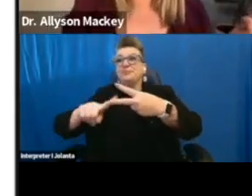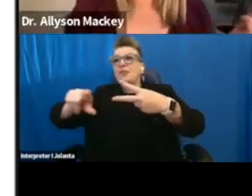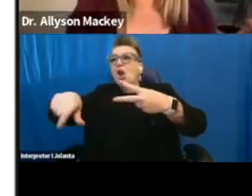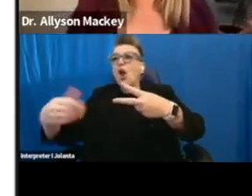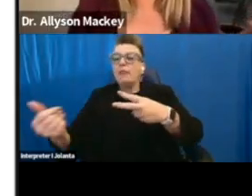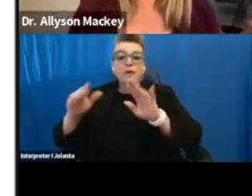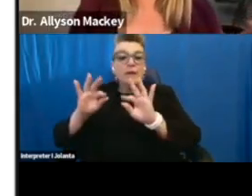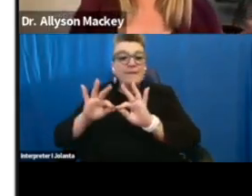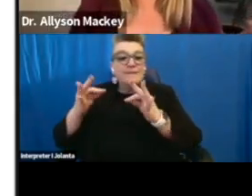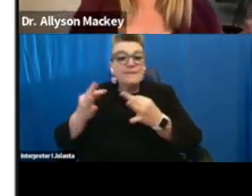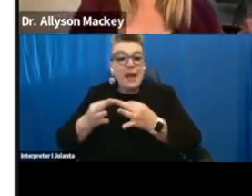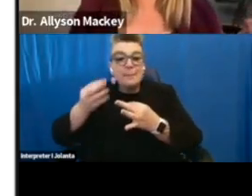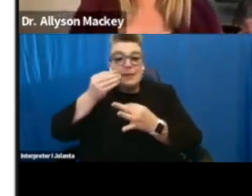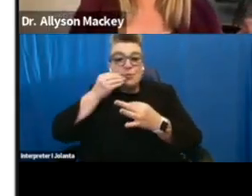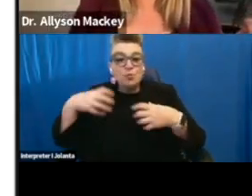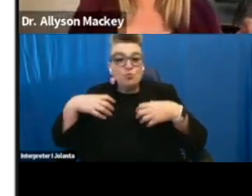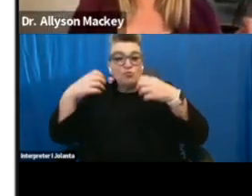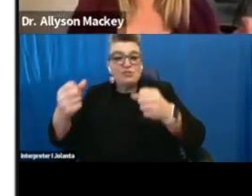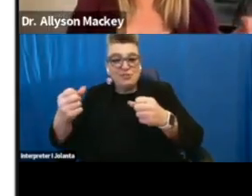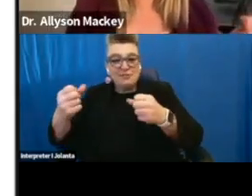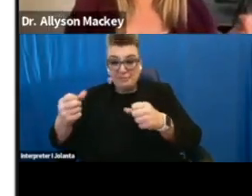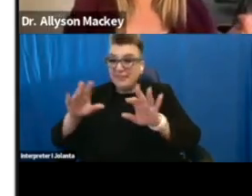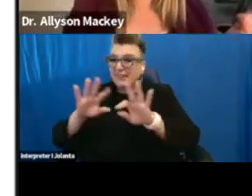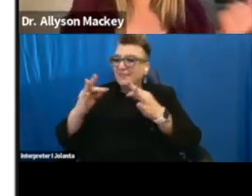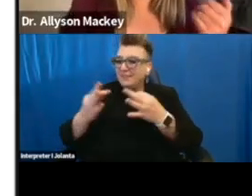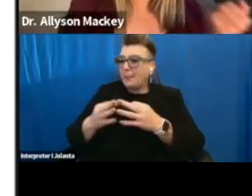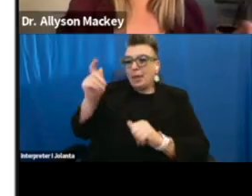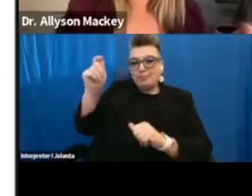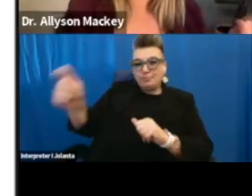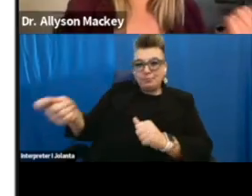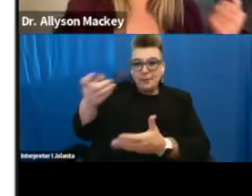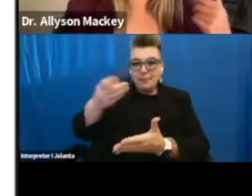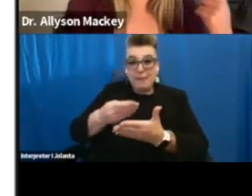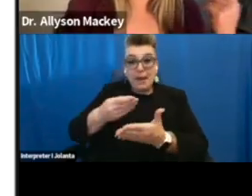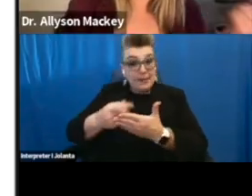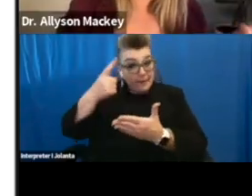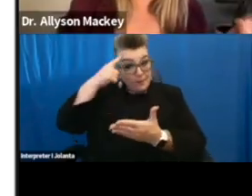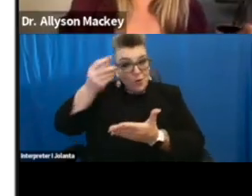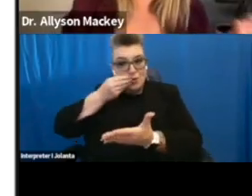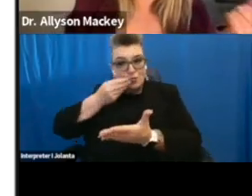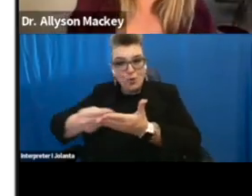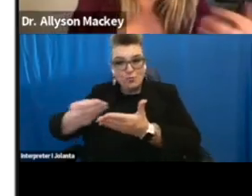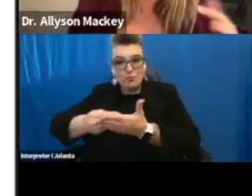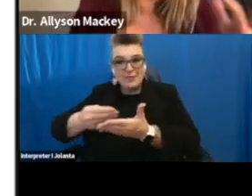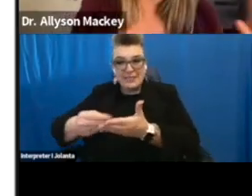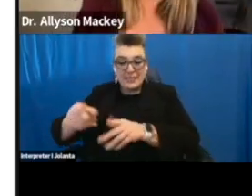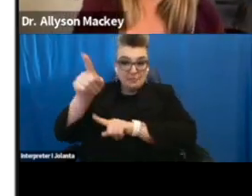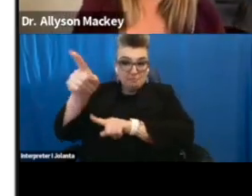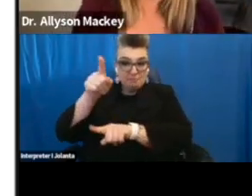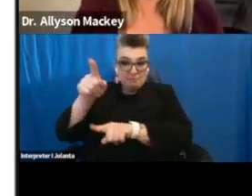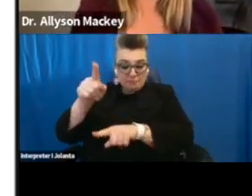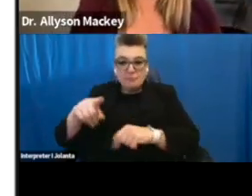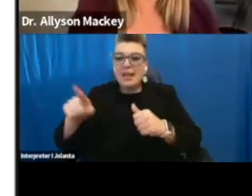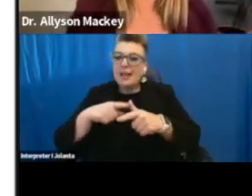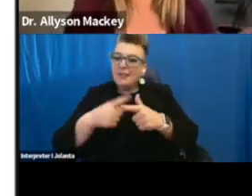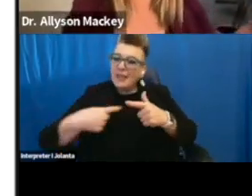for groceries right and we can then ask whether this kind of the set of experiences from parent